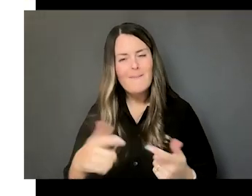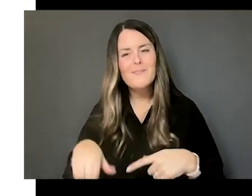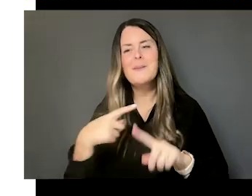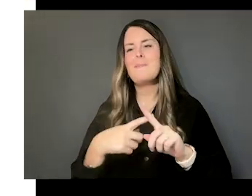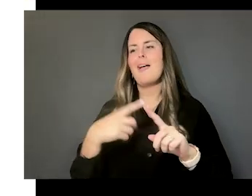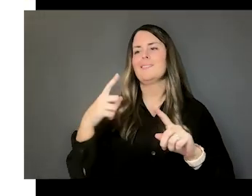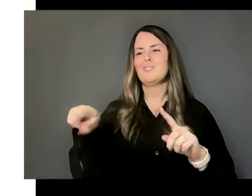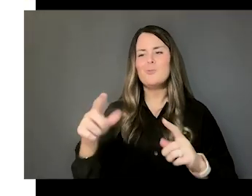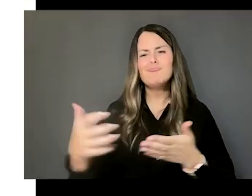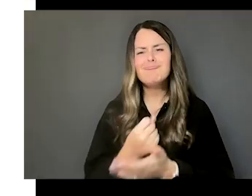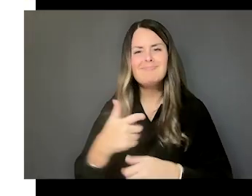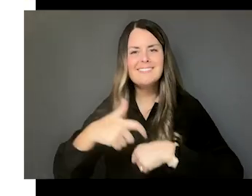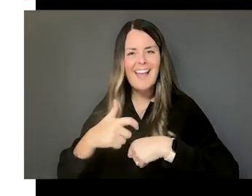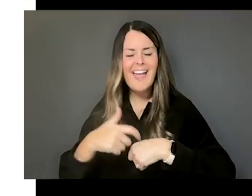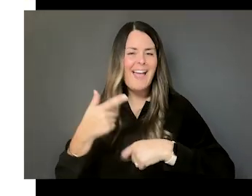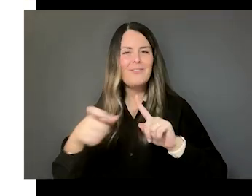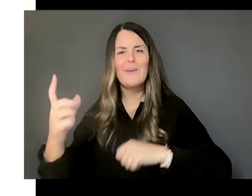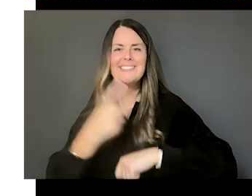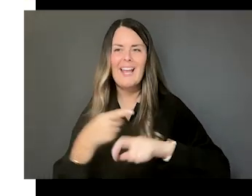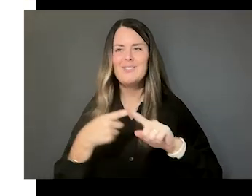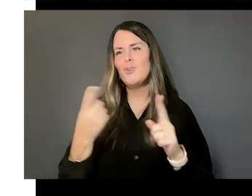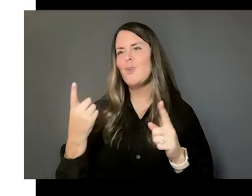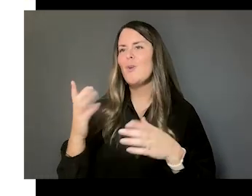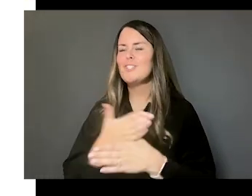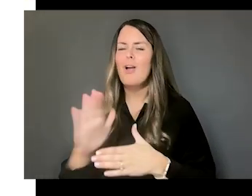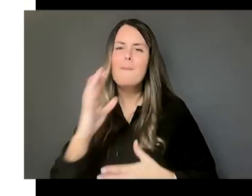that you took the time out of your day to share your experience and your journey with IM.